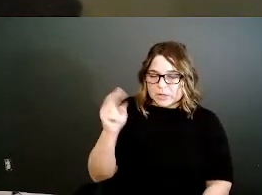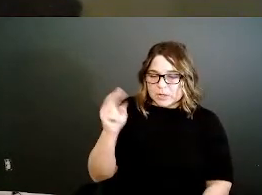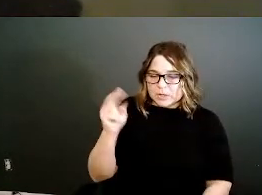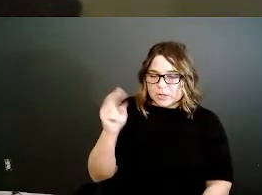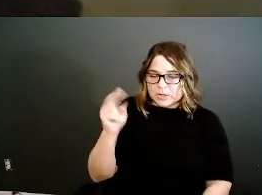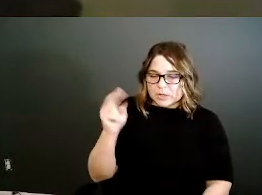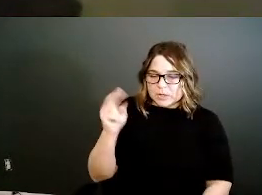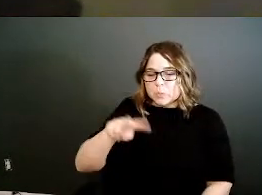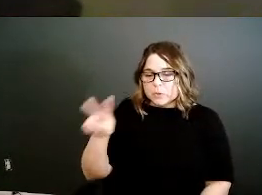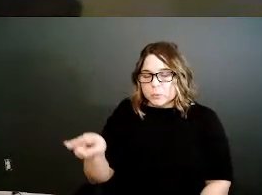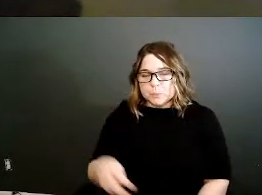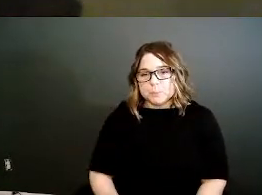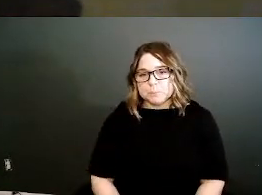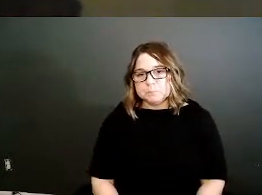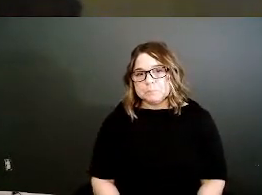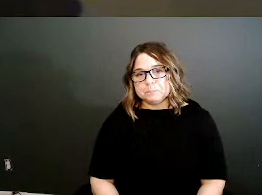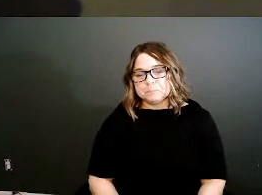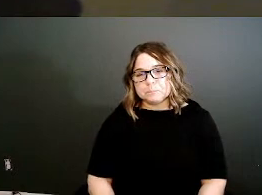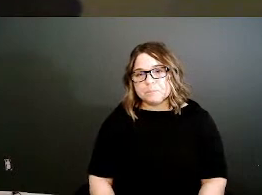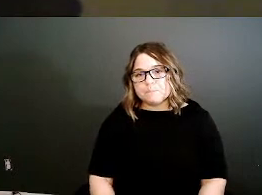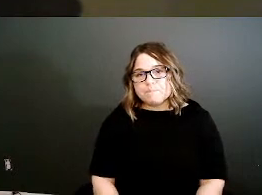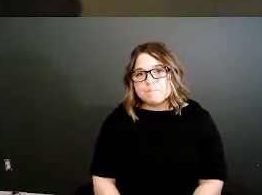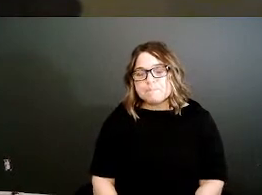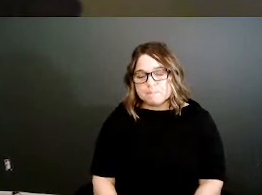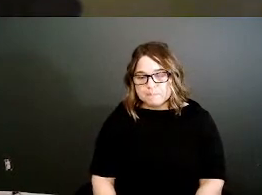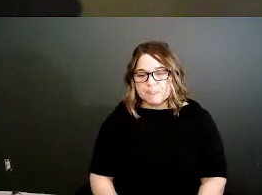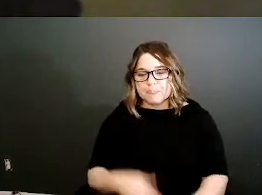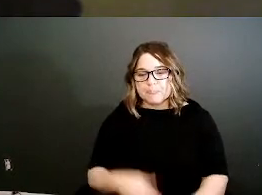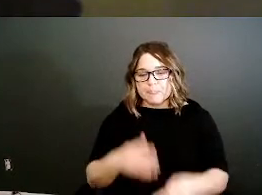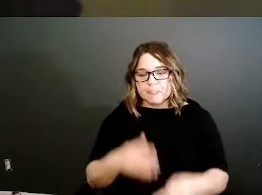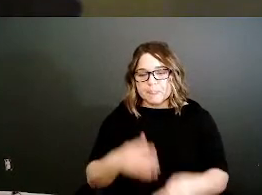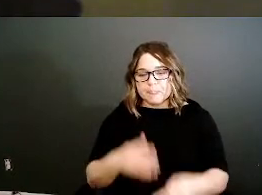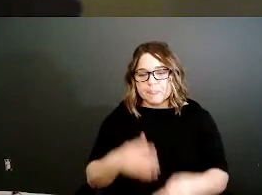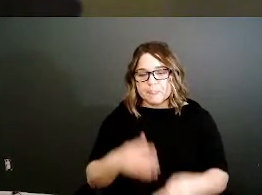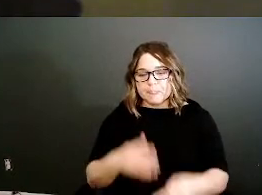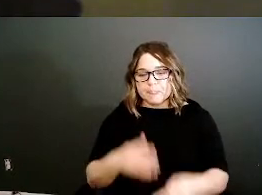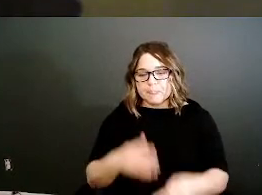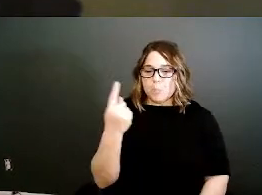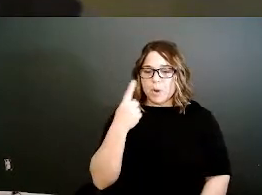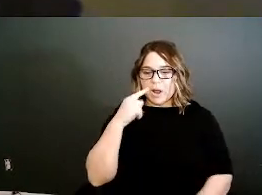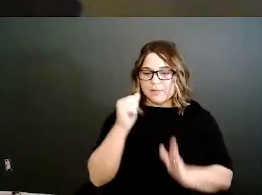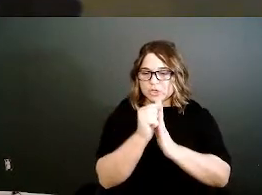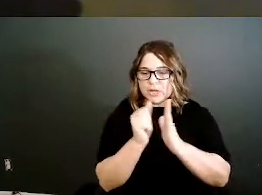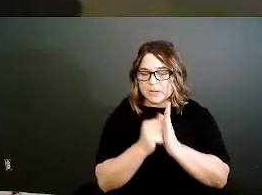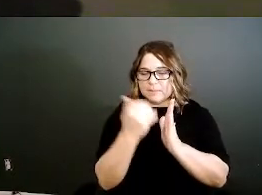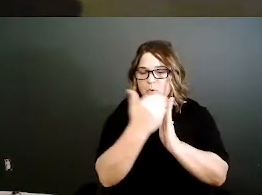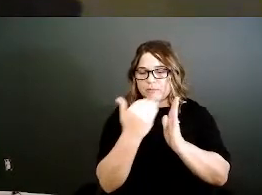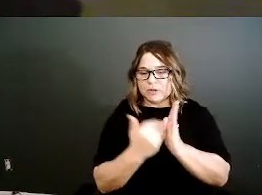ITEM. WILL RECOGNIZE COUNCIL MEMBER PALMISANO FOR THIS ≫ COUNCIL MEMBER PALMISANO: YES.